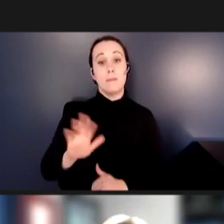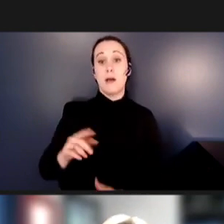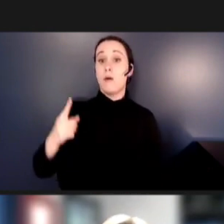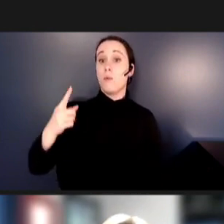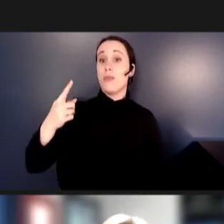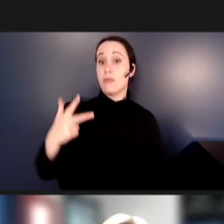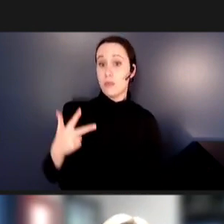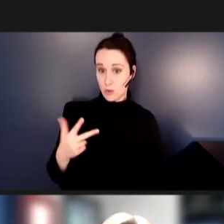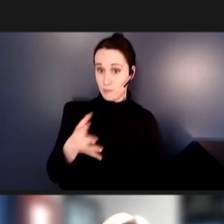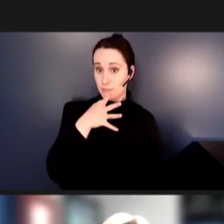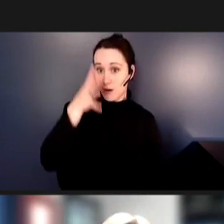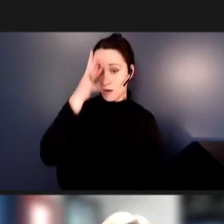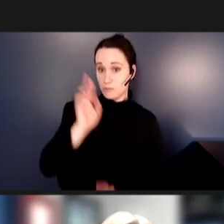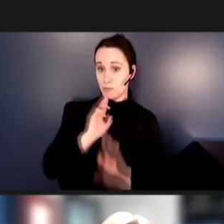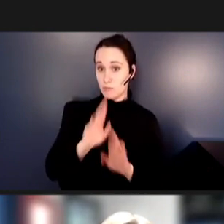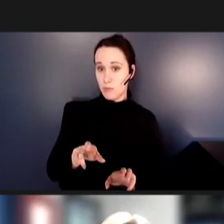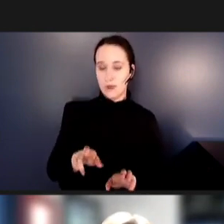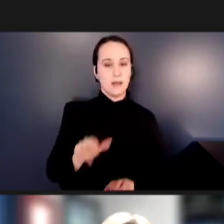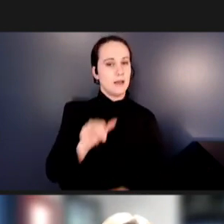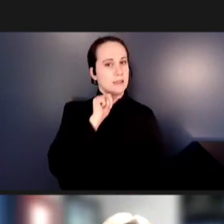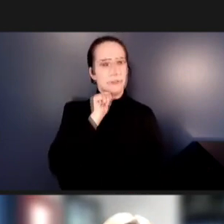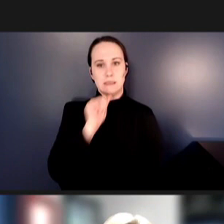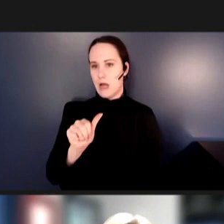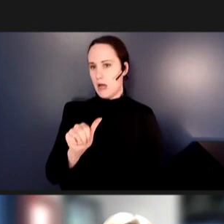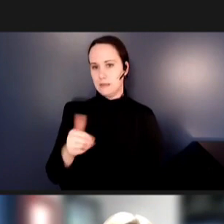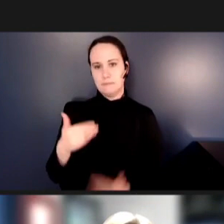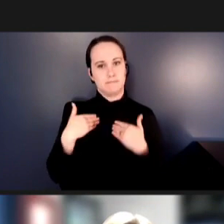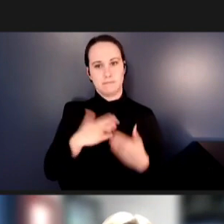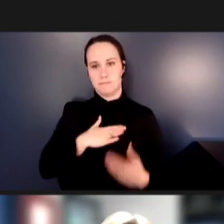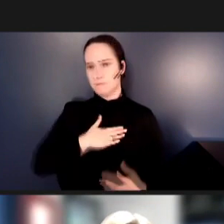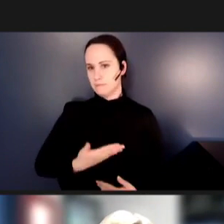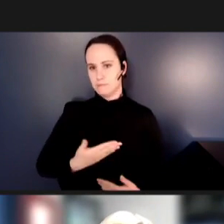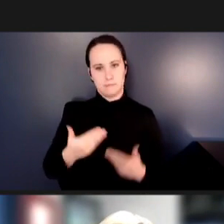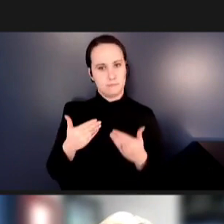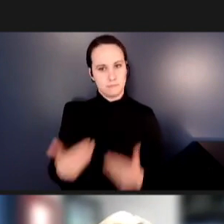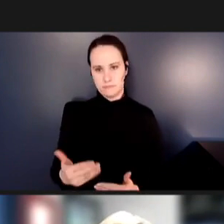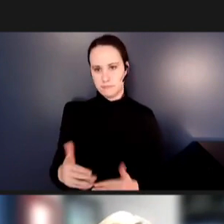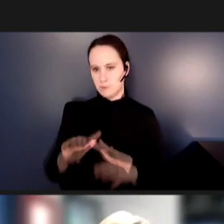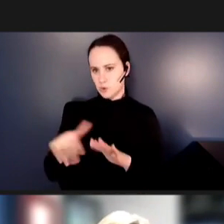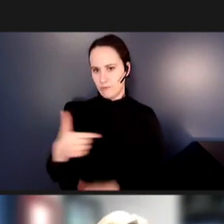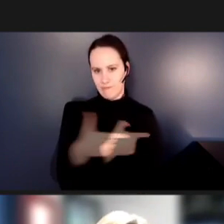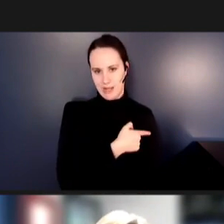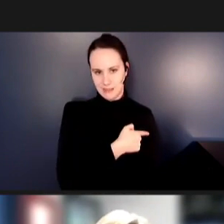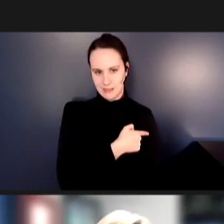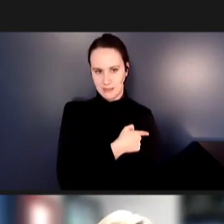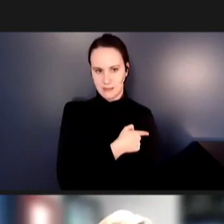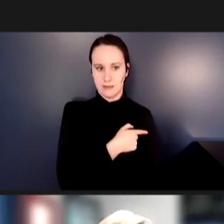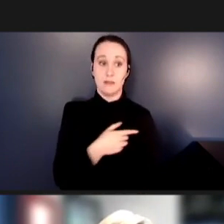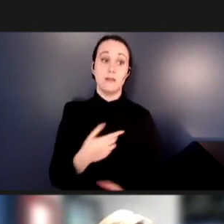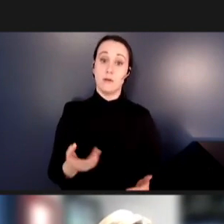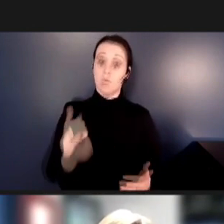said they are unlikely to have their children vaccinated. As health providers, we know that